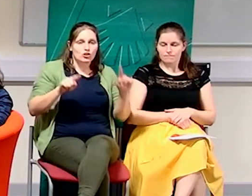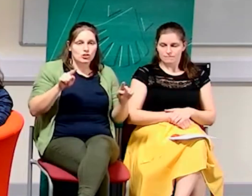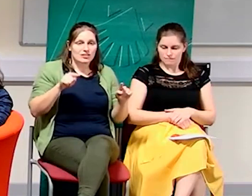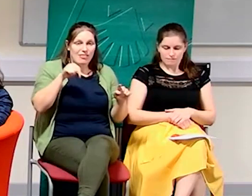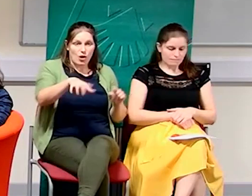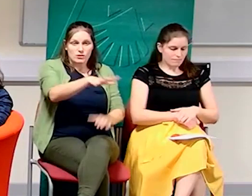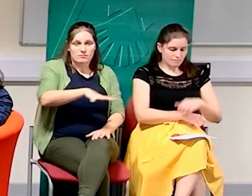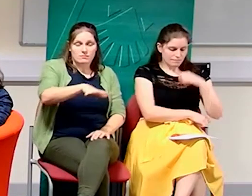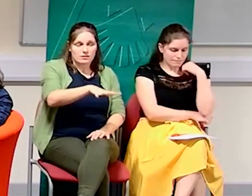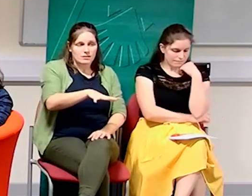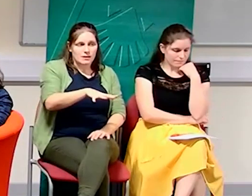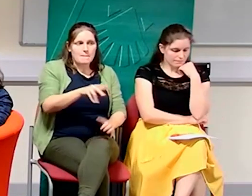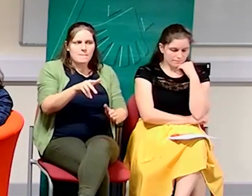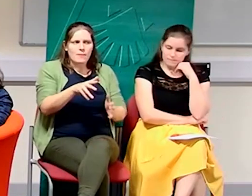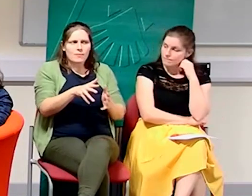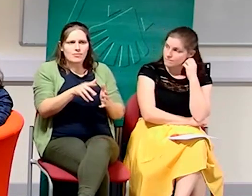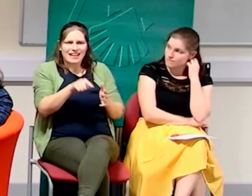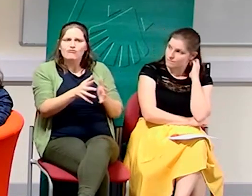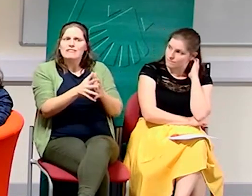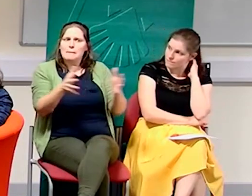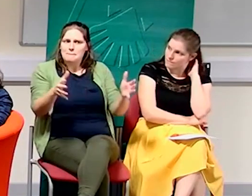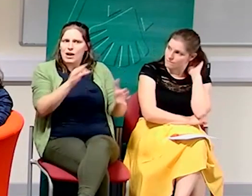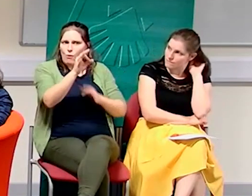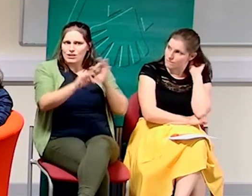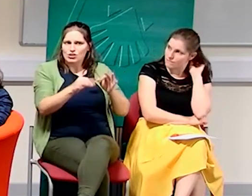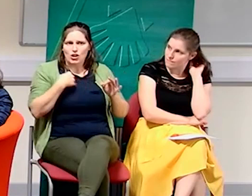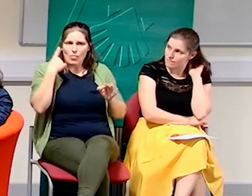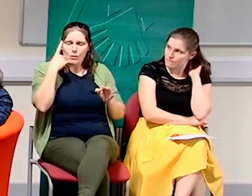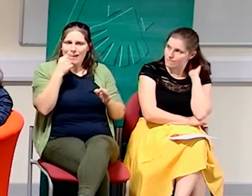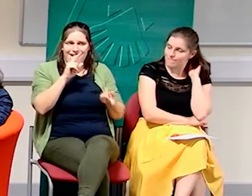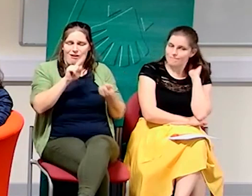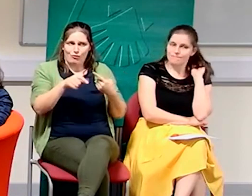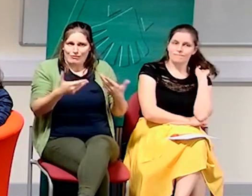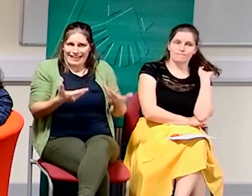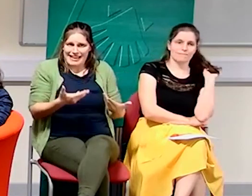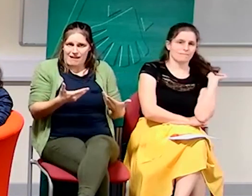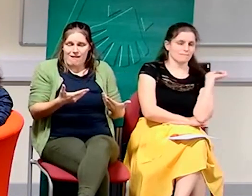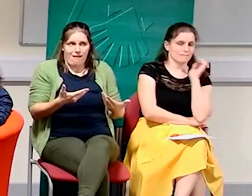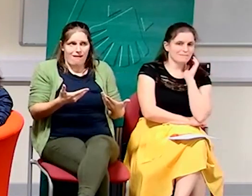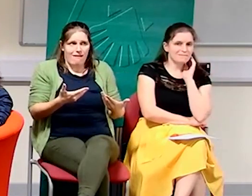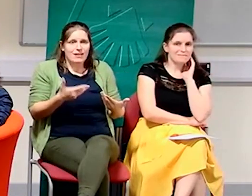but probably a bigger question than than we can answer here yes I think we pause to think that